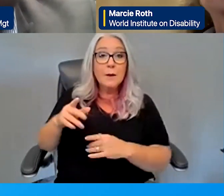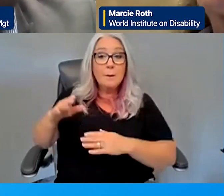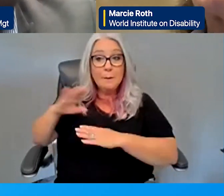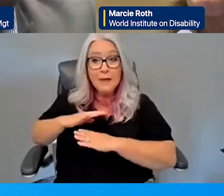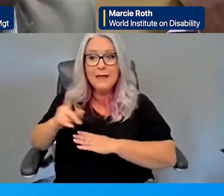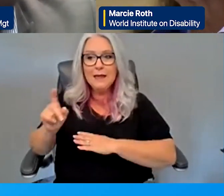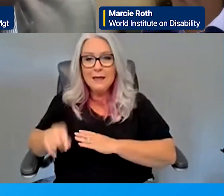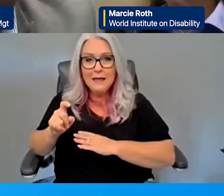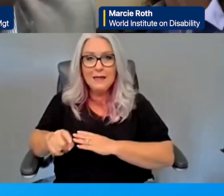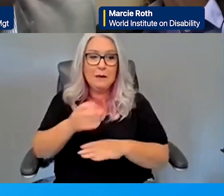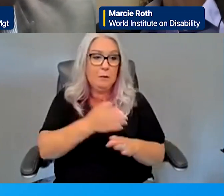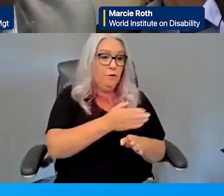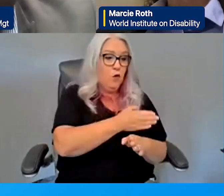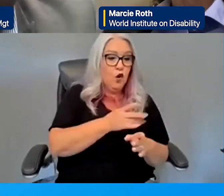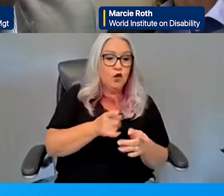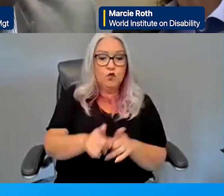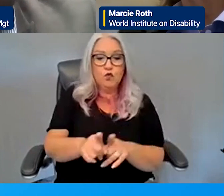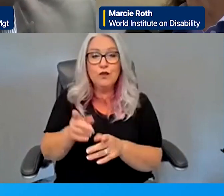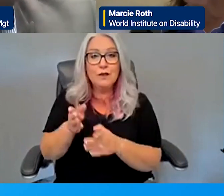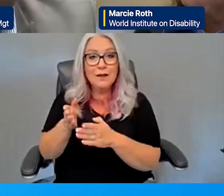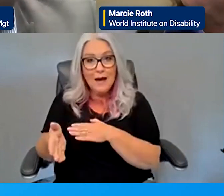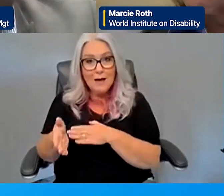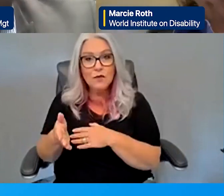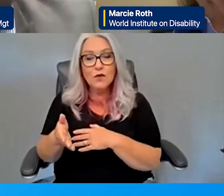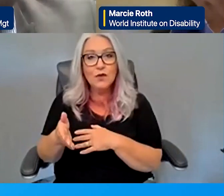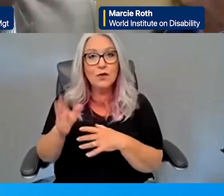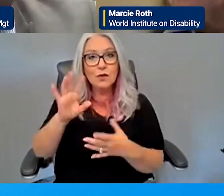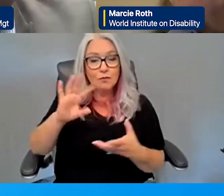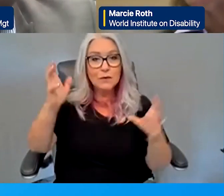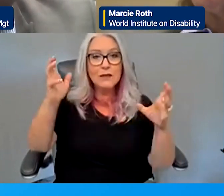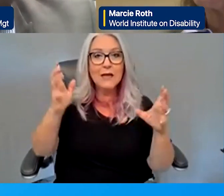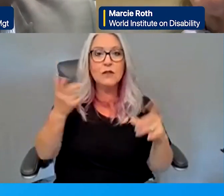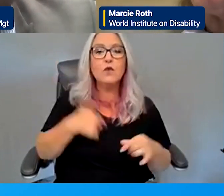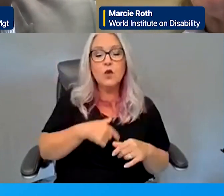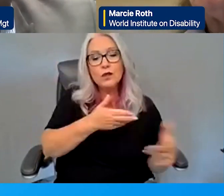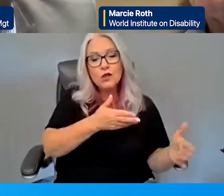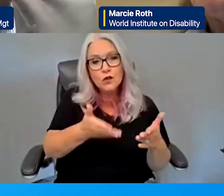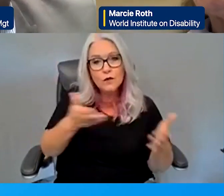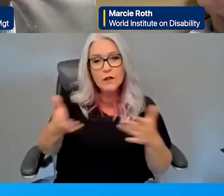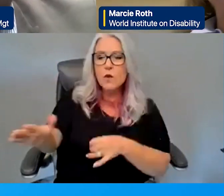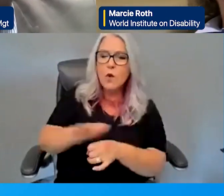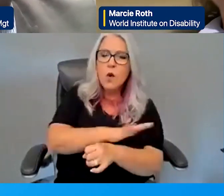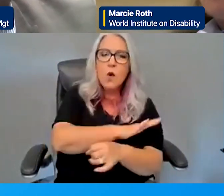after disasters we actually serve the whole community including other people who are